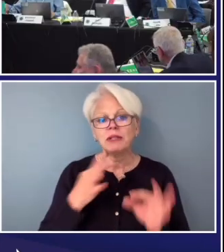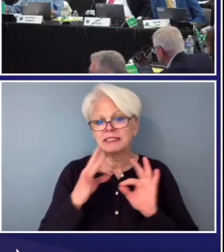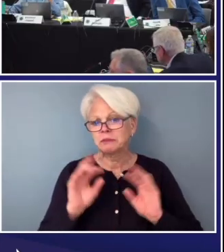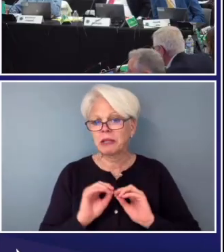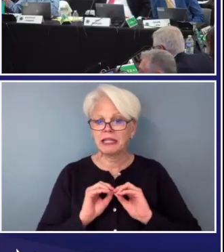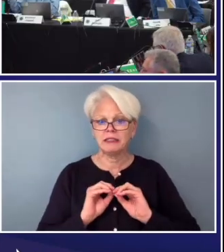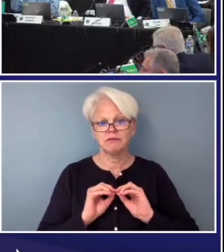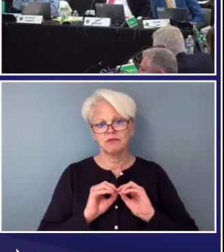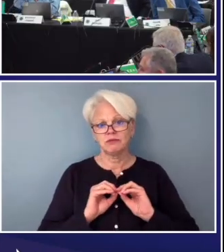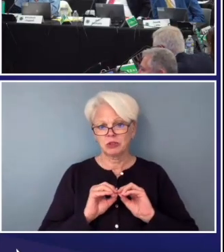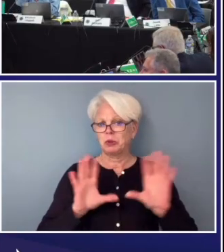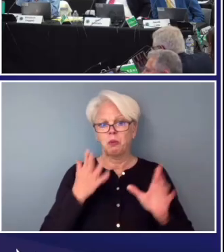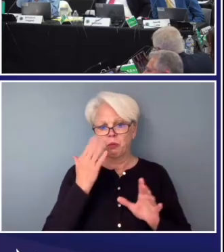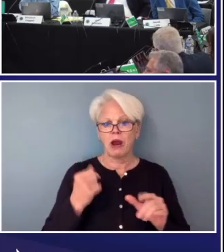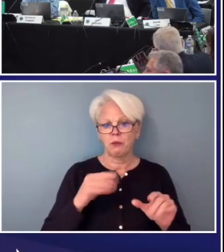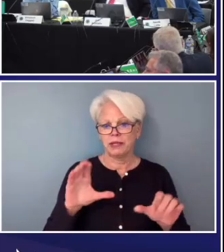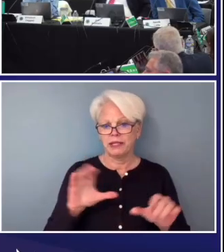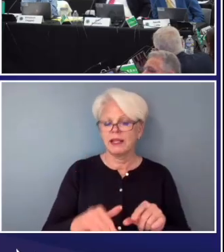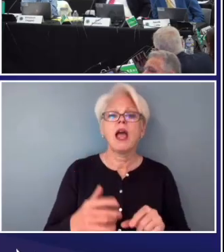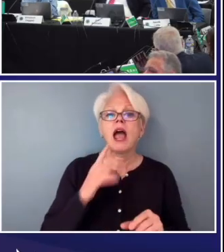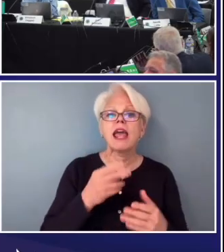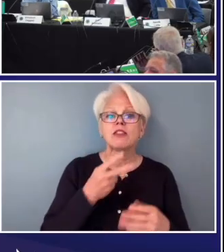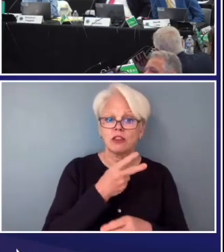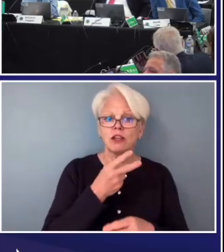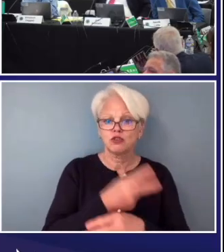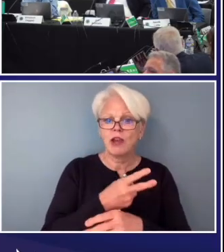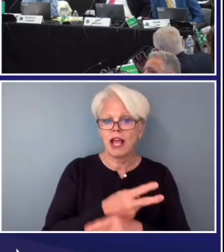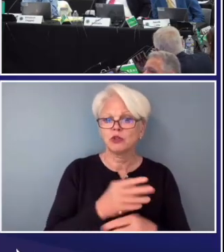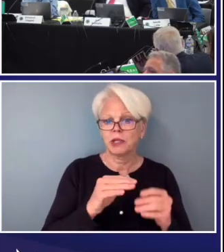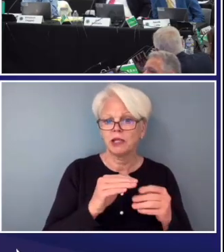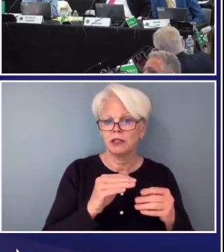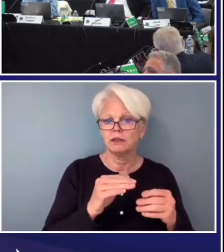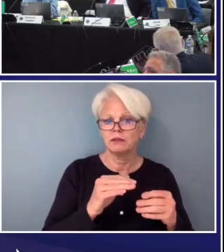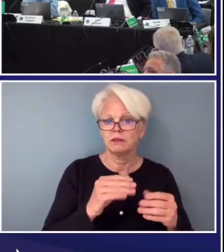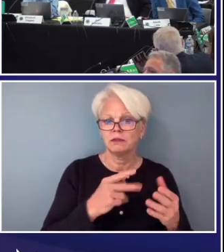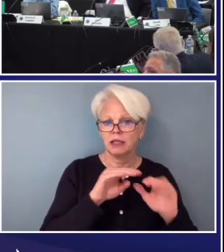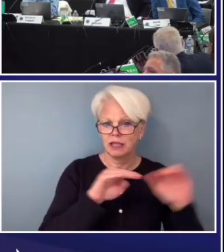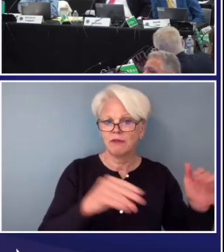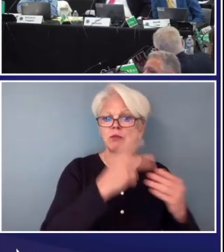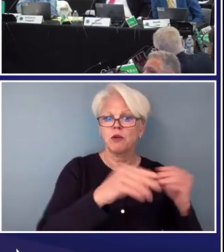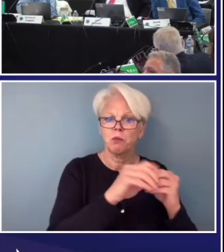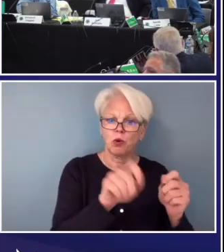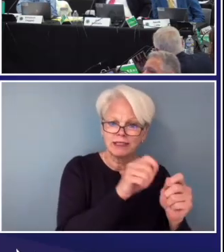At the graduate level, you know, programs are much more specialized, and from institution to institution made different much more greatly,